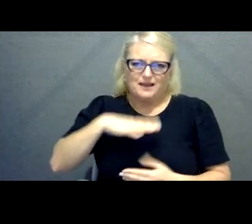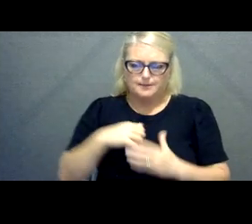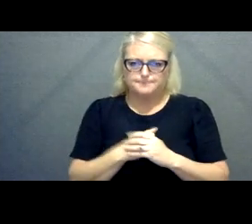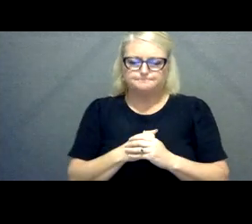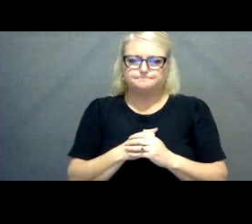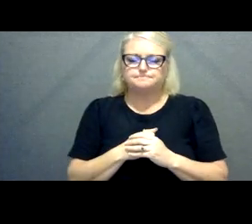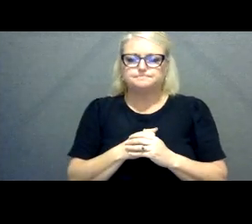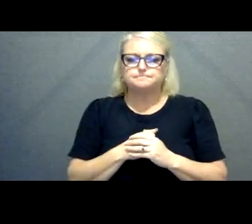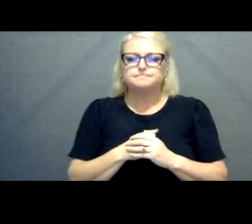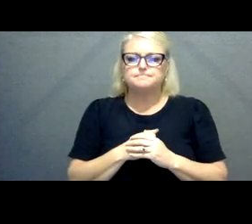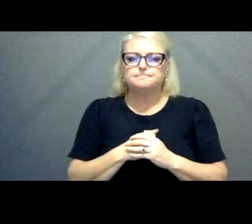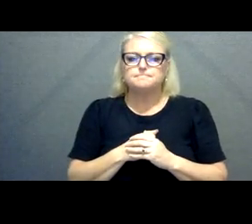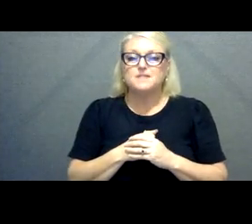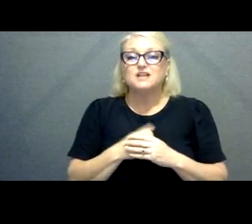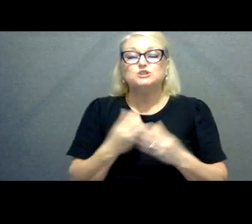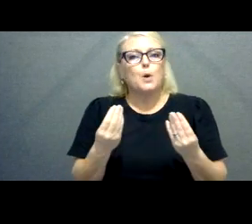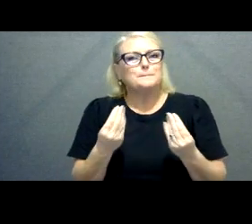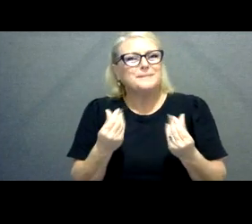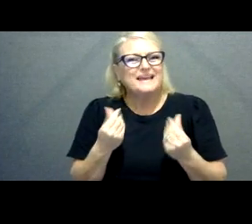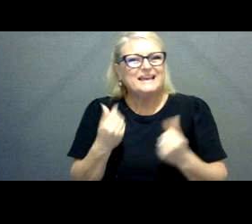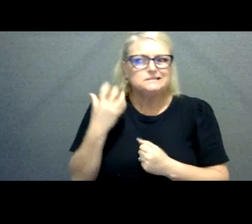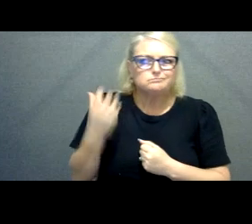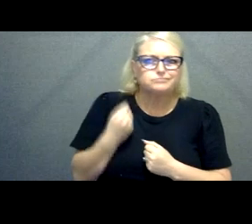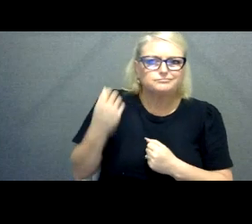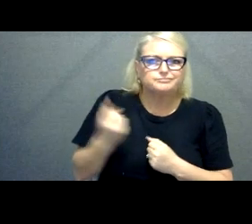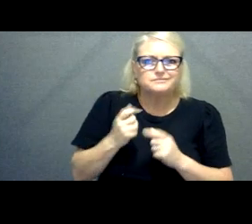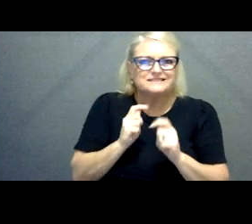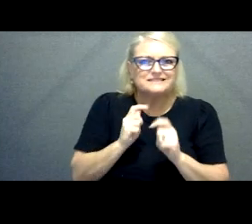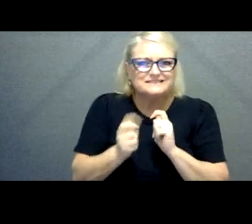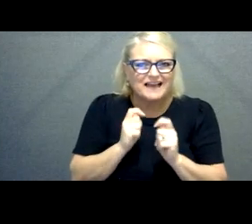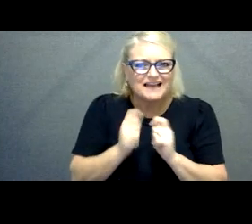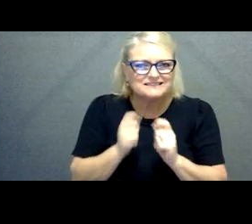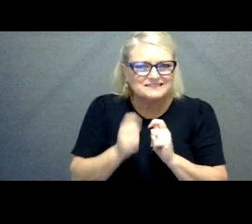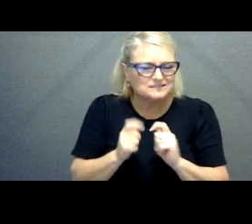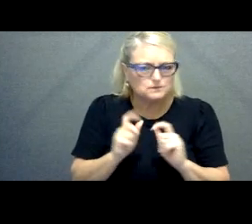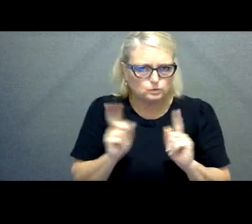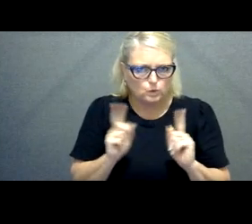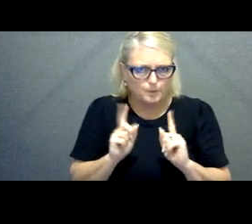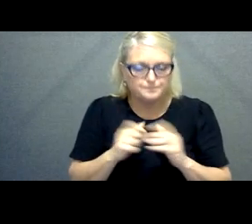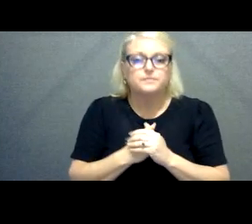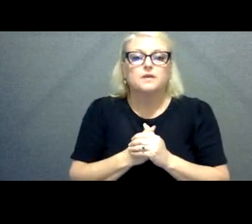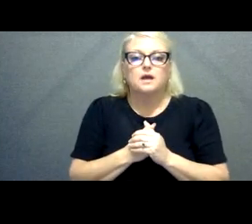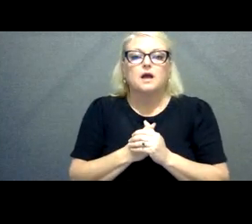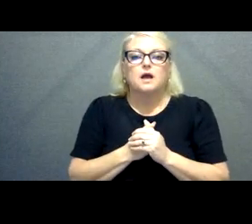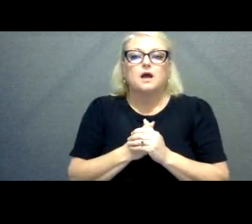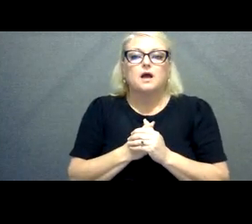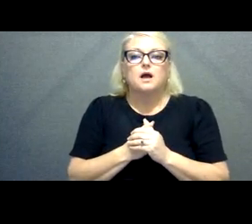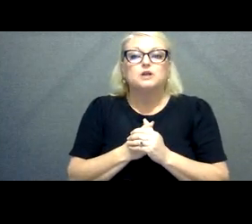the means test work the means test for financial eligibility looks at a number of things so we